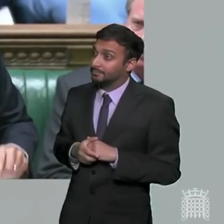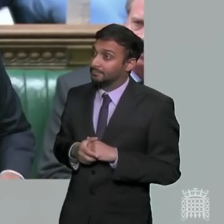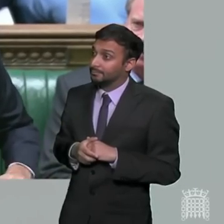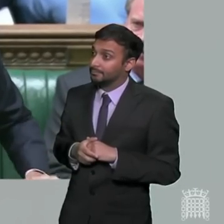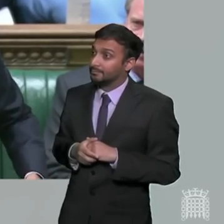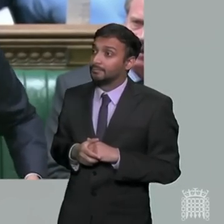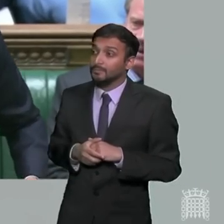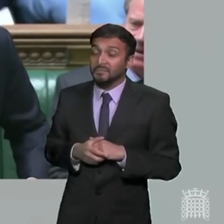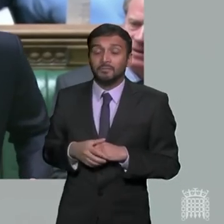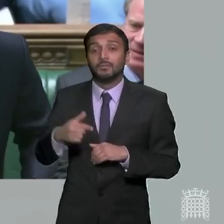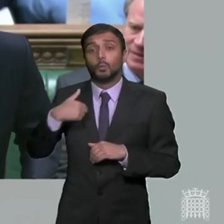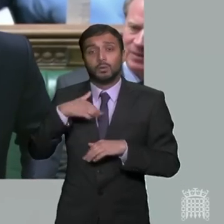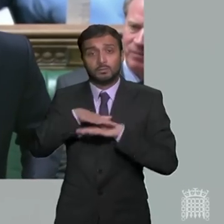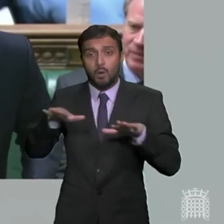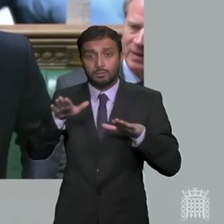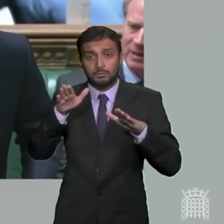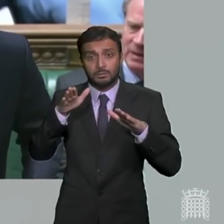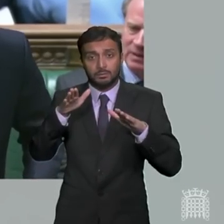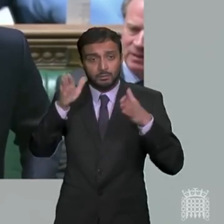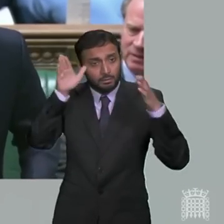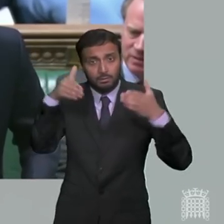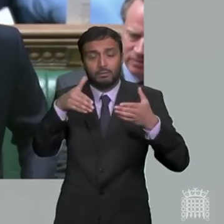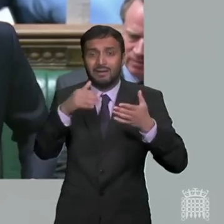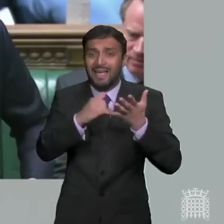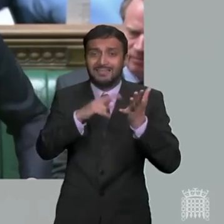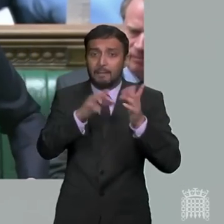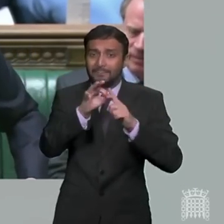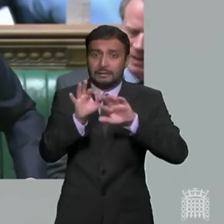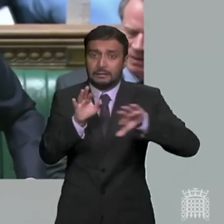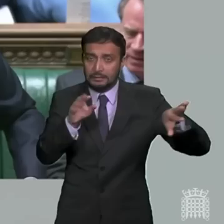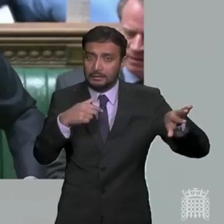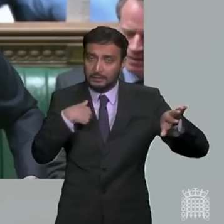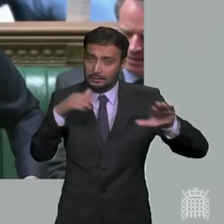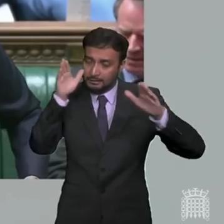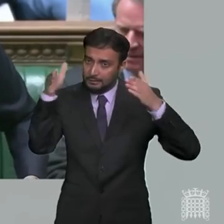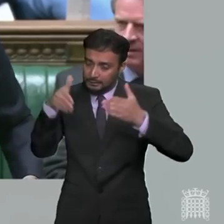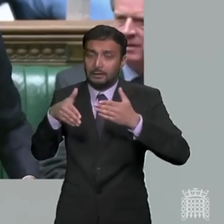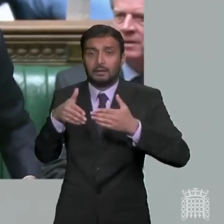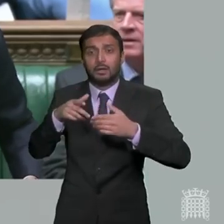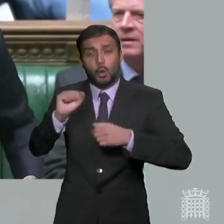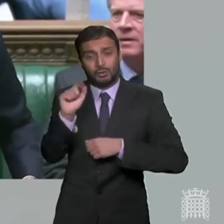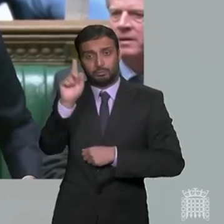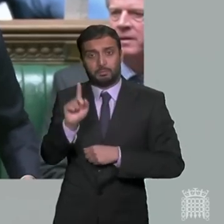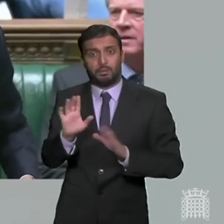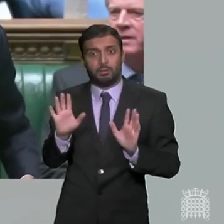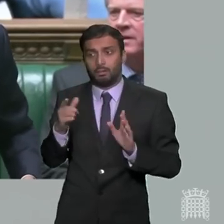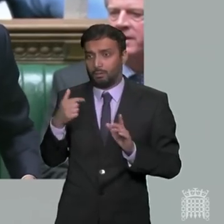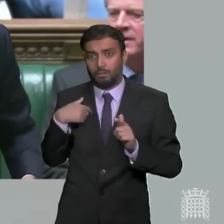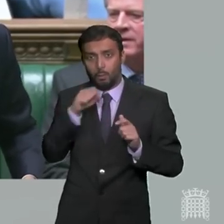of Scotland; that is who we are delivering for. I am happy to meet the First Minister, as I continue to do, to deliver for the people of Scotland, including in the hon.